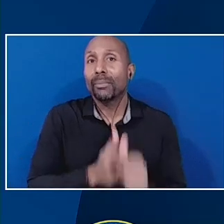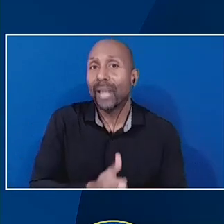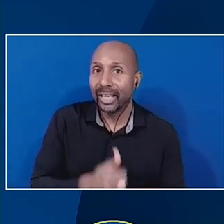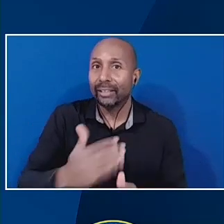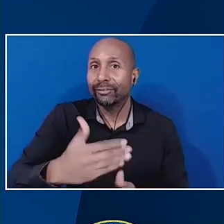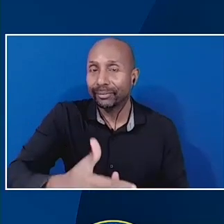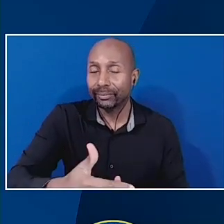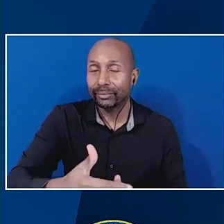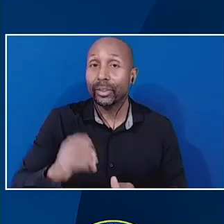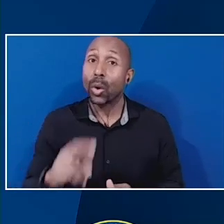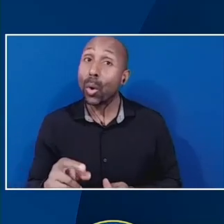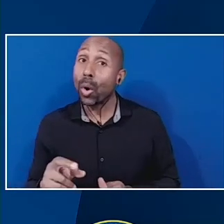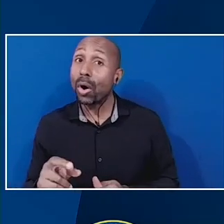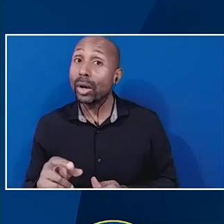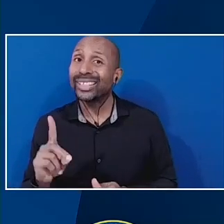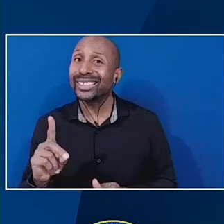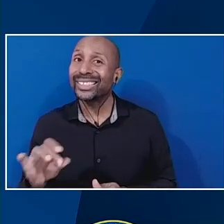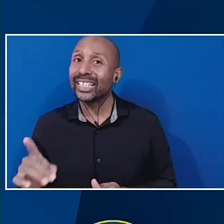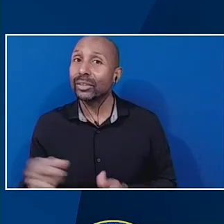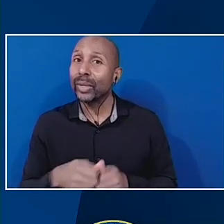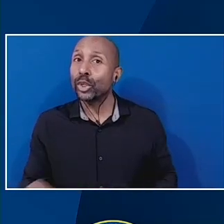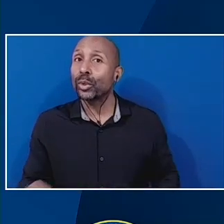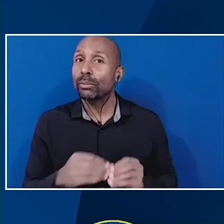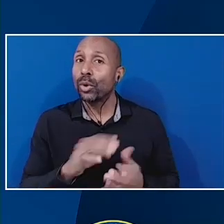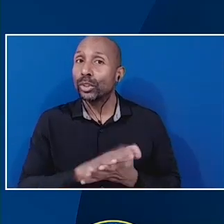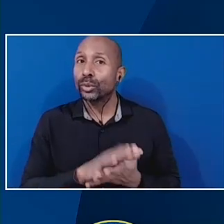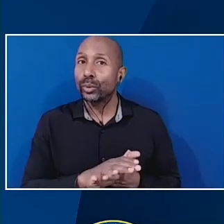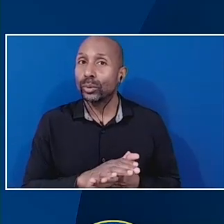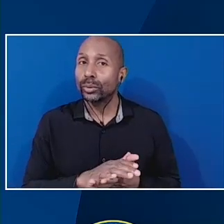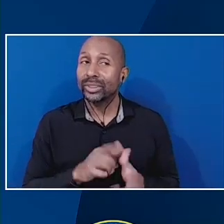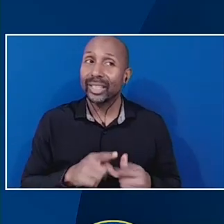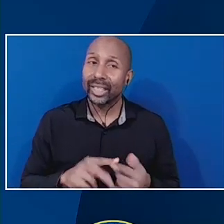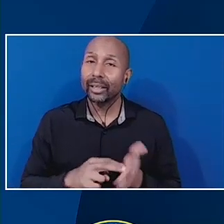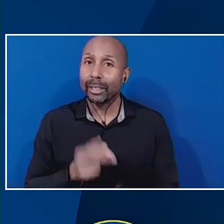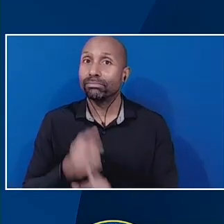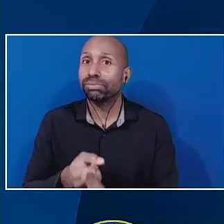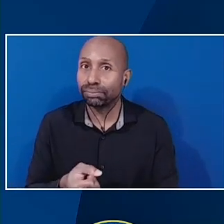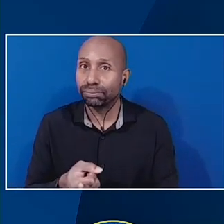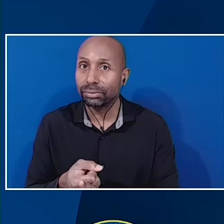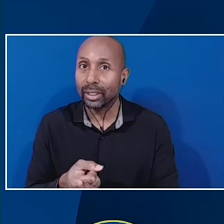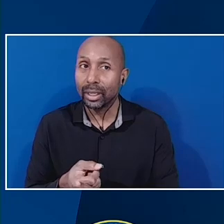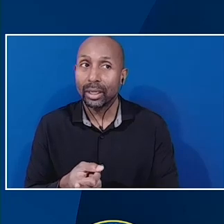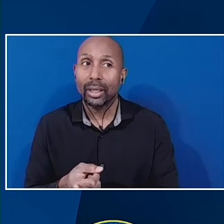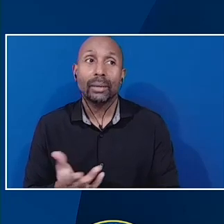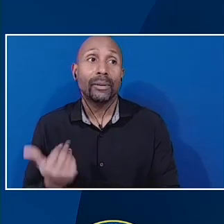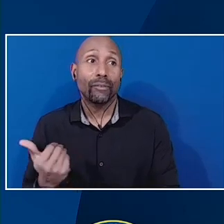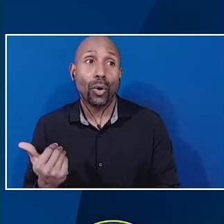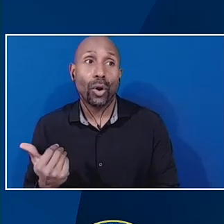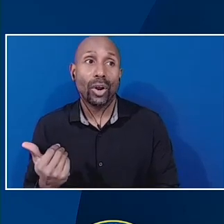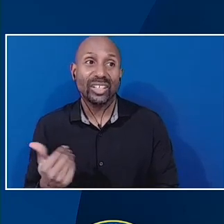potentially reduce access in areas of the country where we're already facing, you know, schools that are closing?